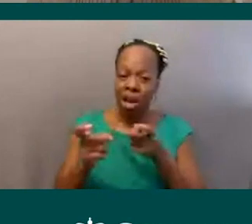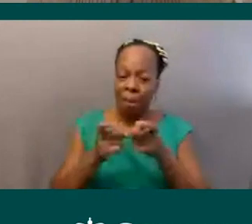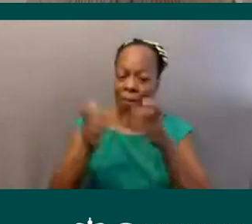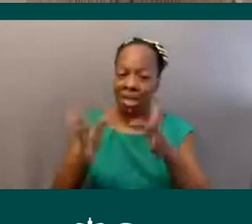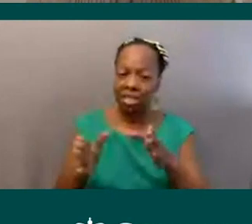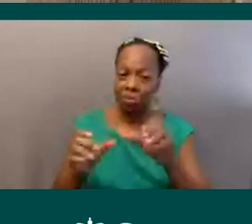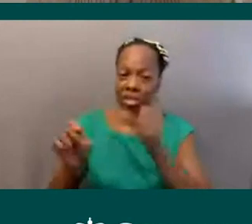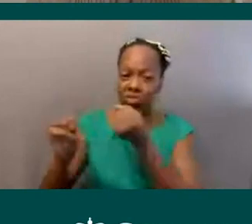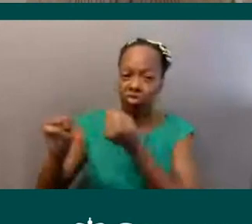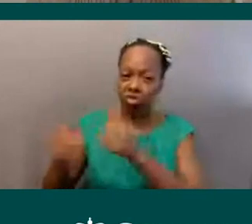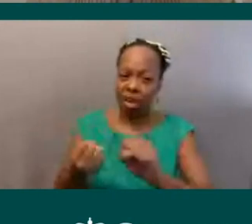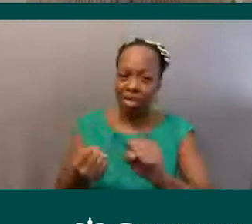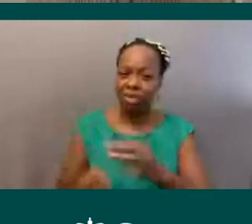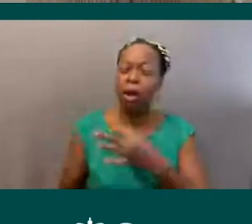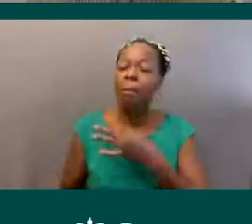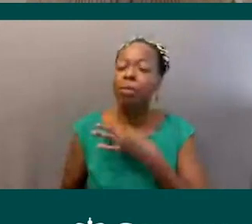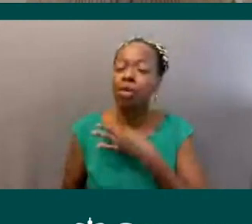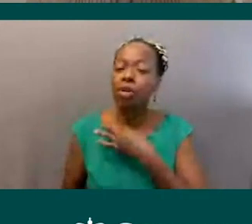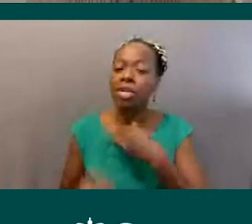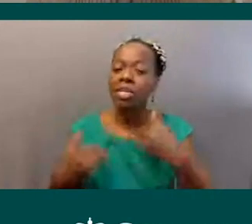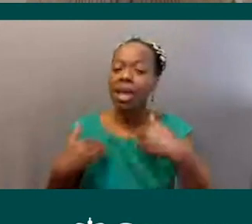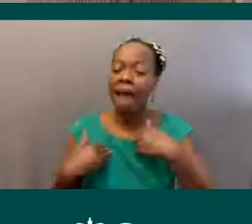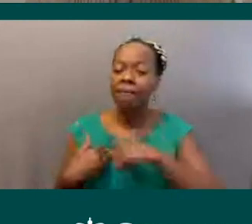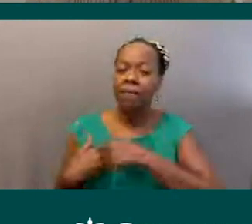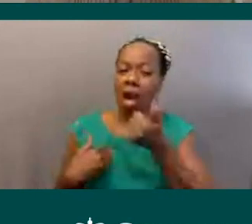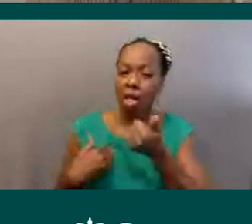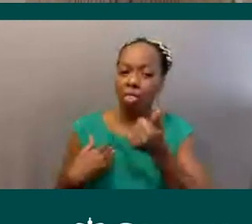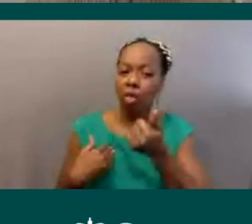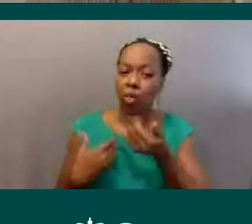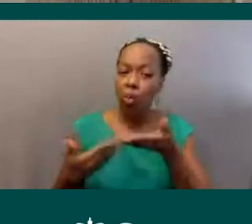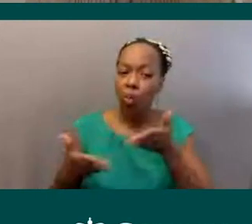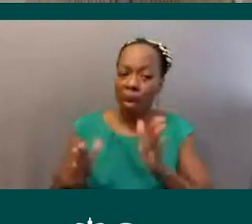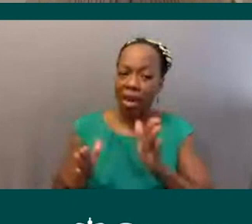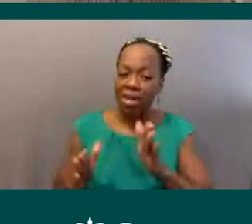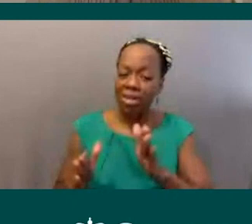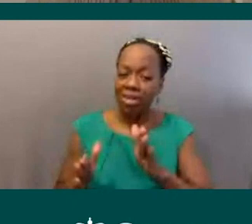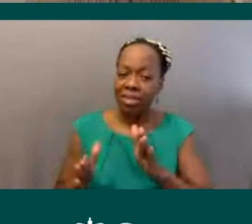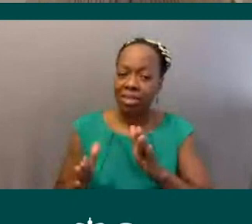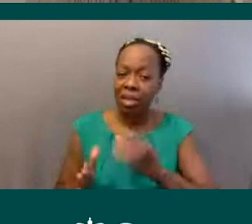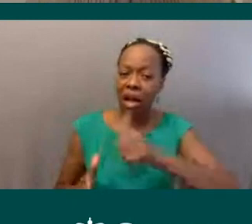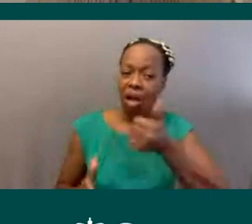But what are some of the other methods besides medication, you touched on it a little bit